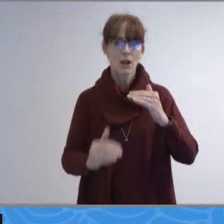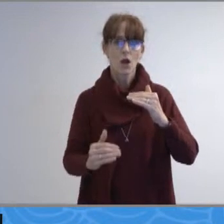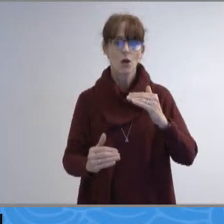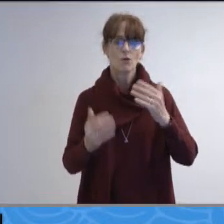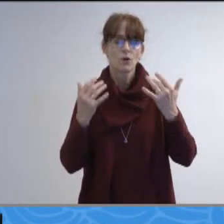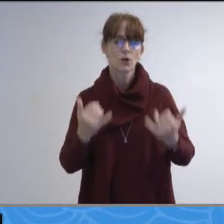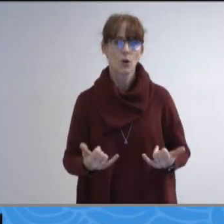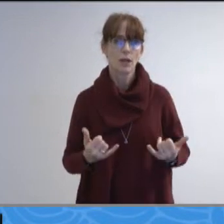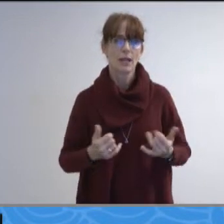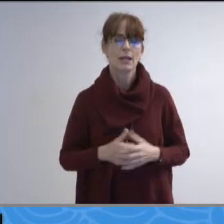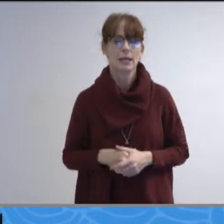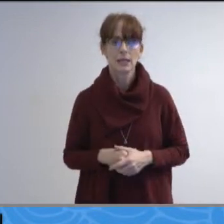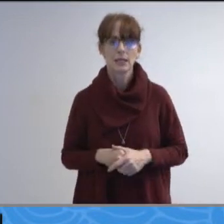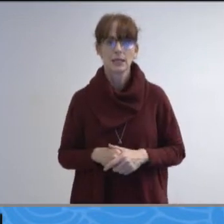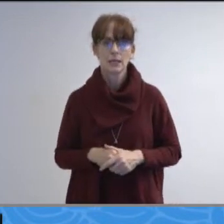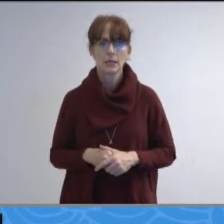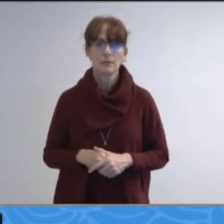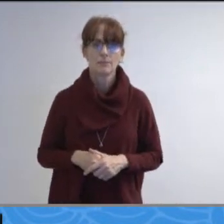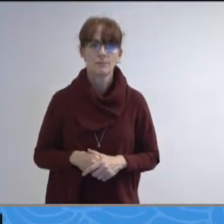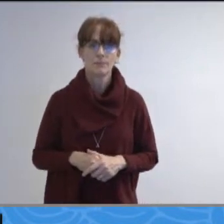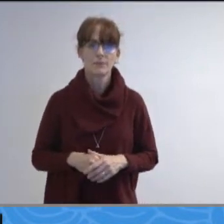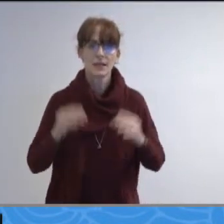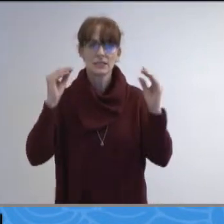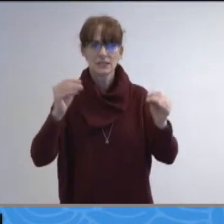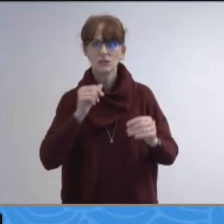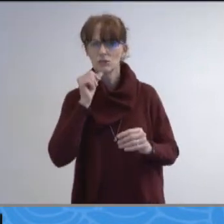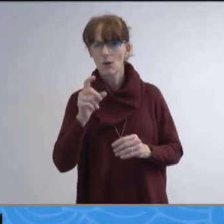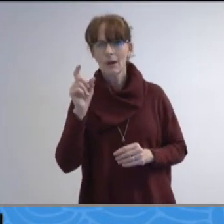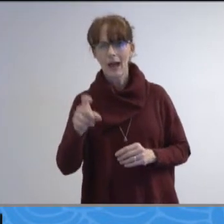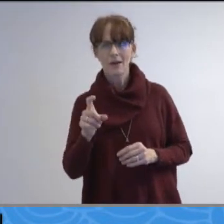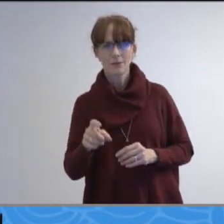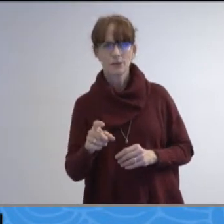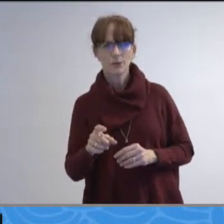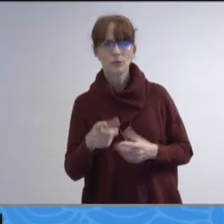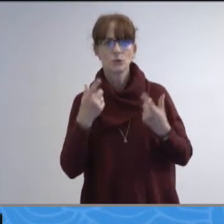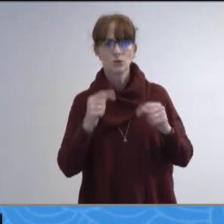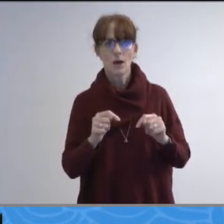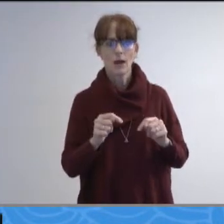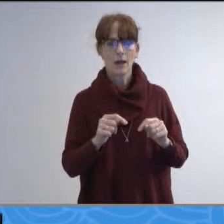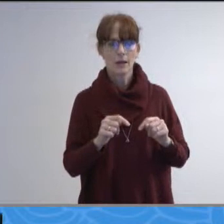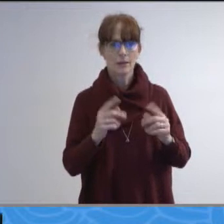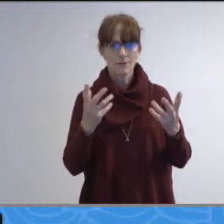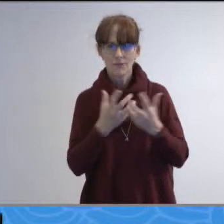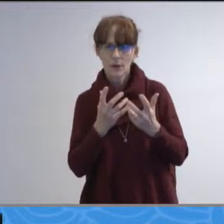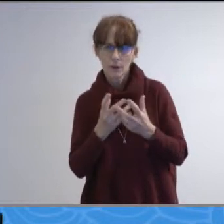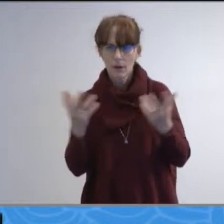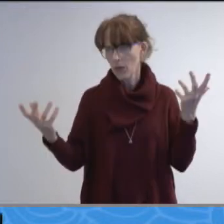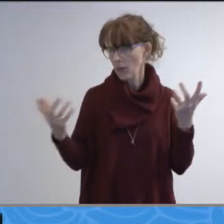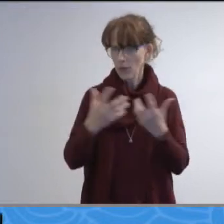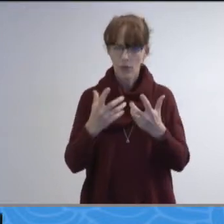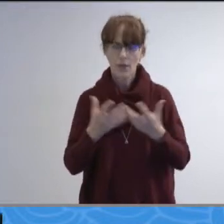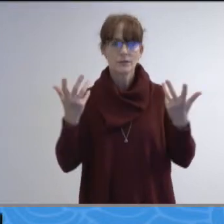So the teachers don't have to necessarily go out and try and map the domains to the standard that's already been done for them.